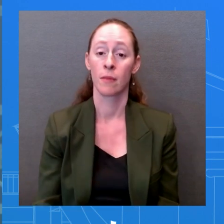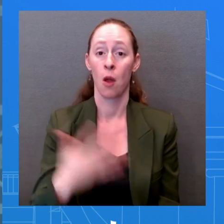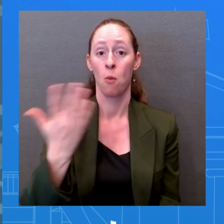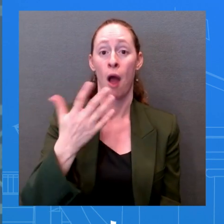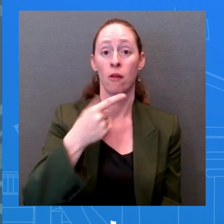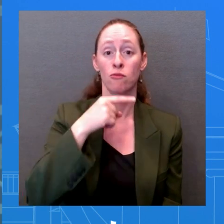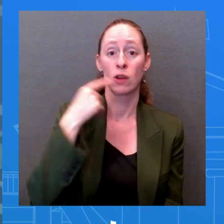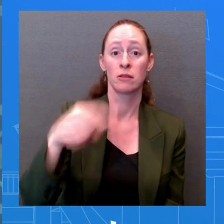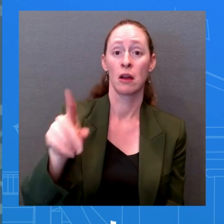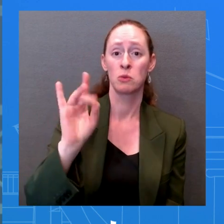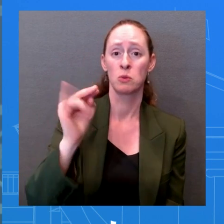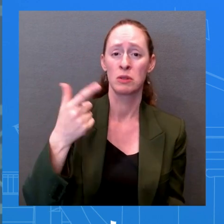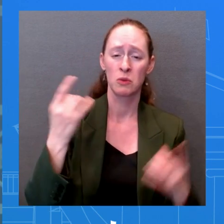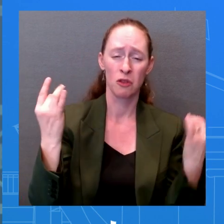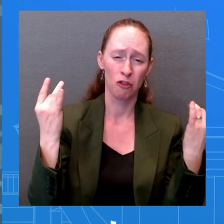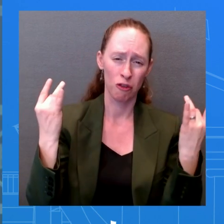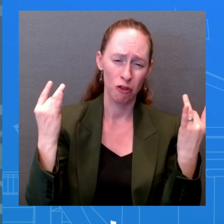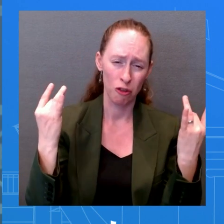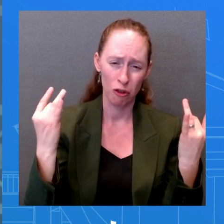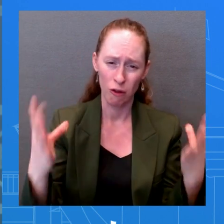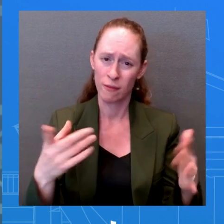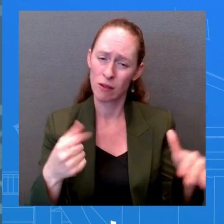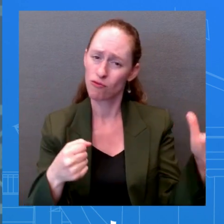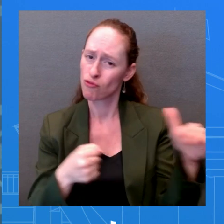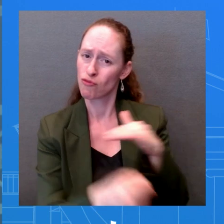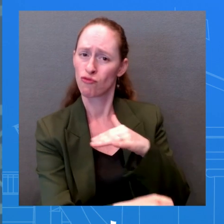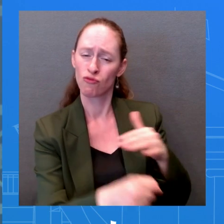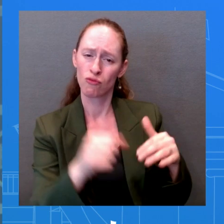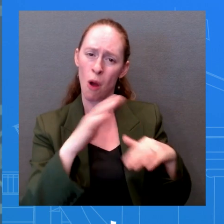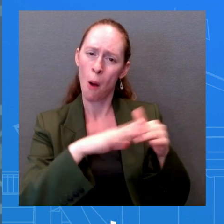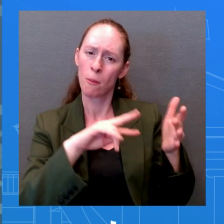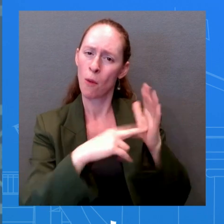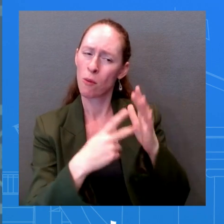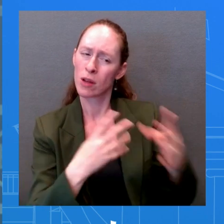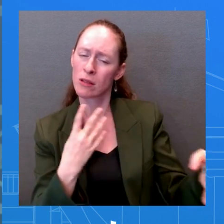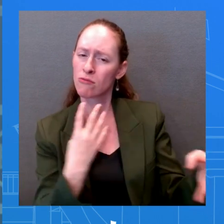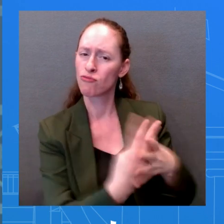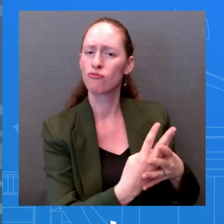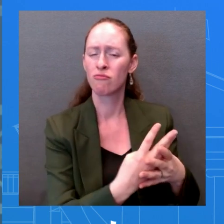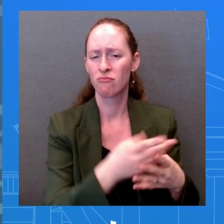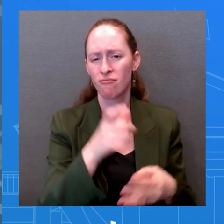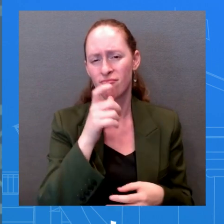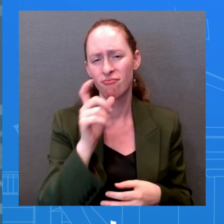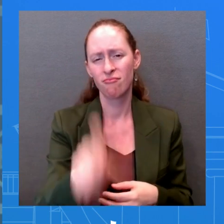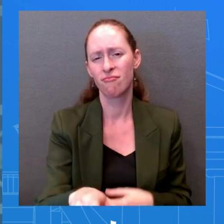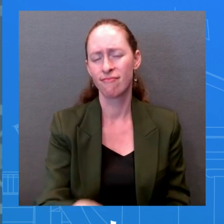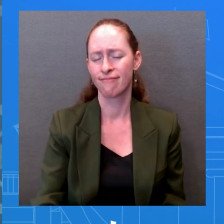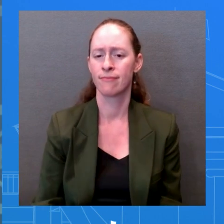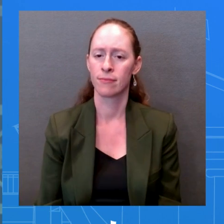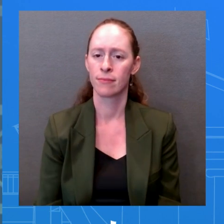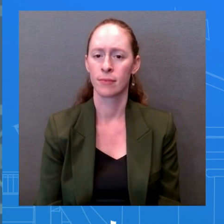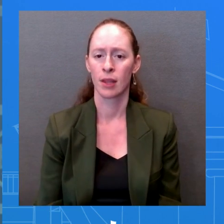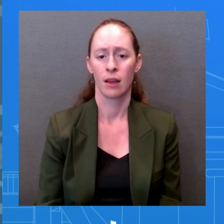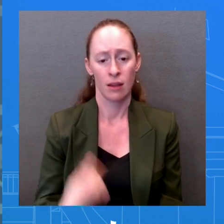And as you know, we have been directly engaged with the Russian government through appropriate channels.